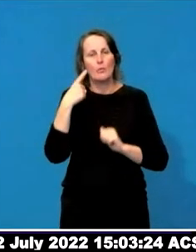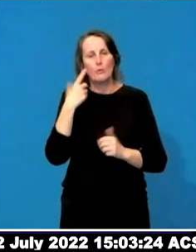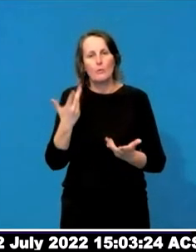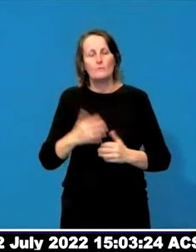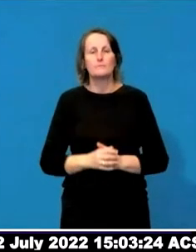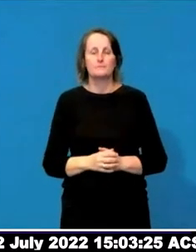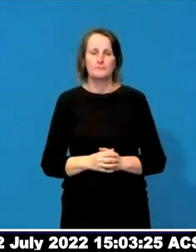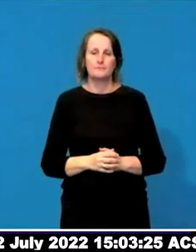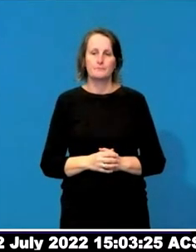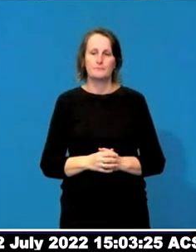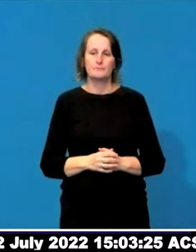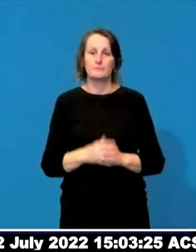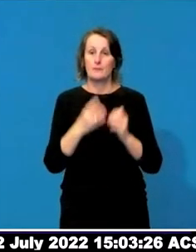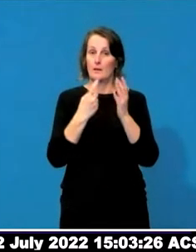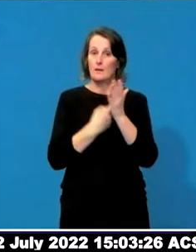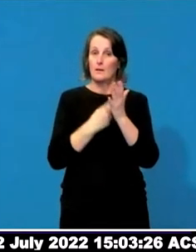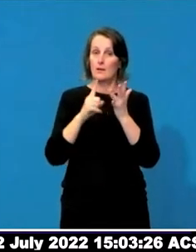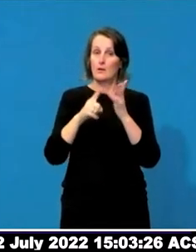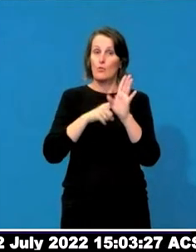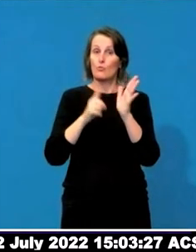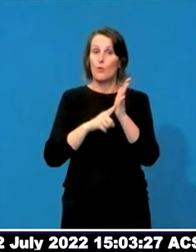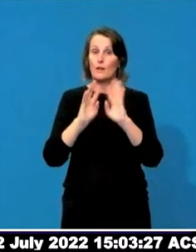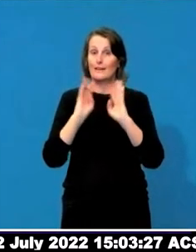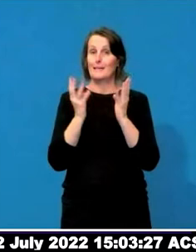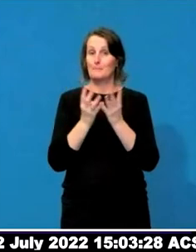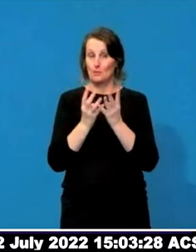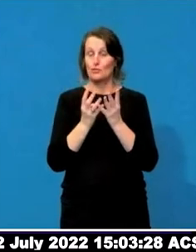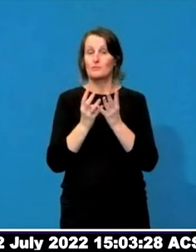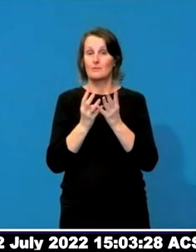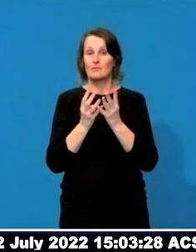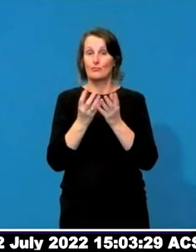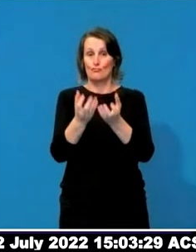from a solicitor on behalf of the Aurukun Shire Council